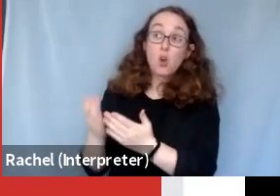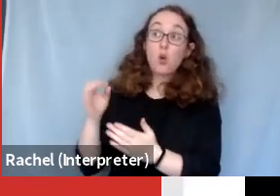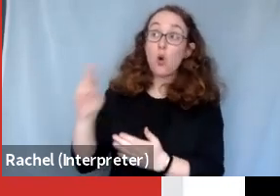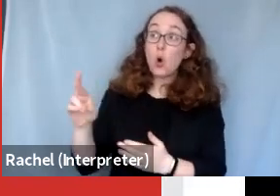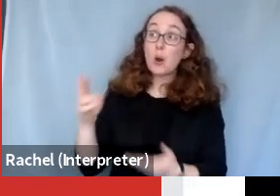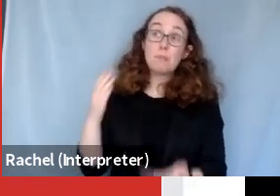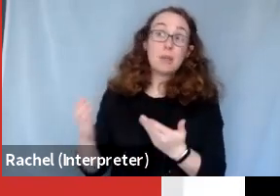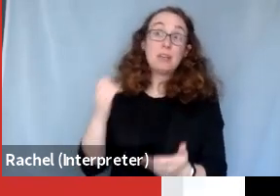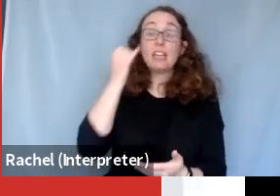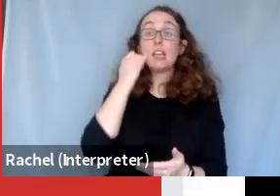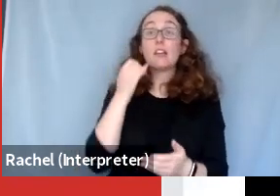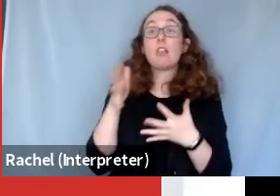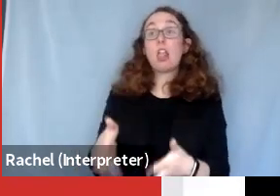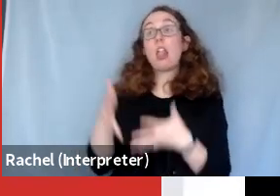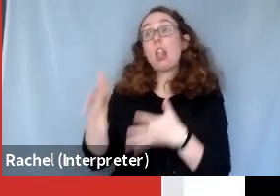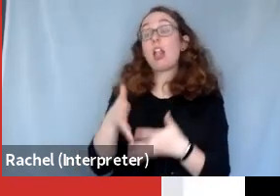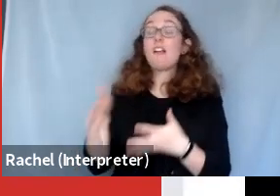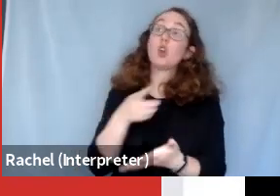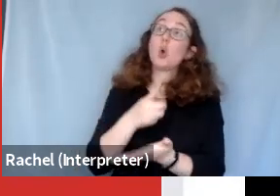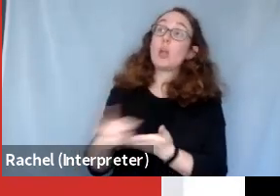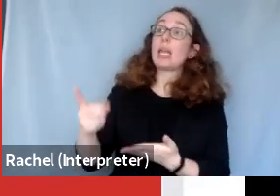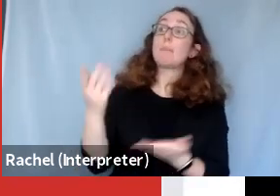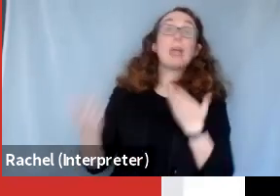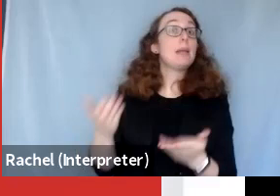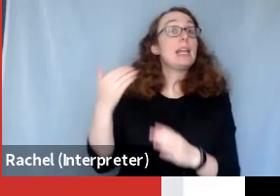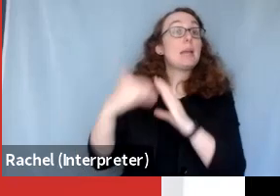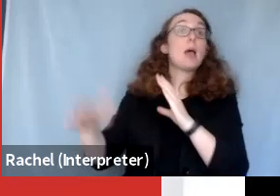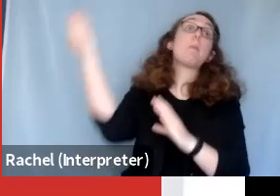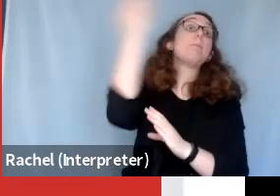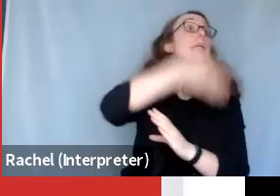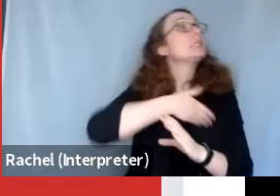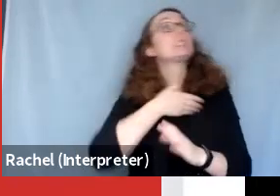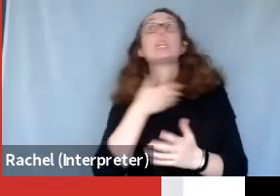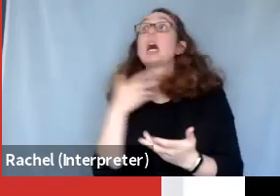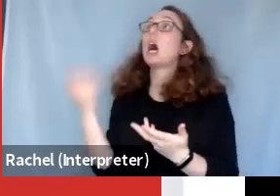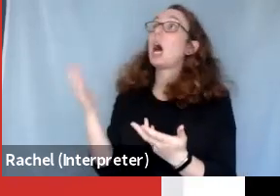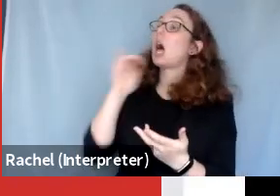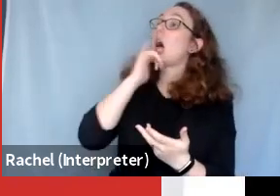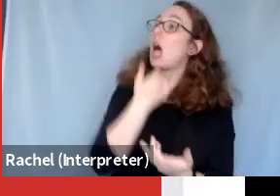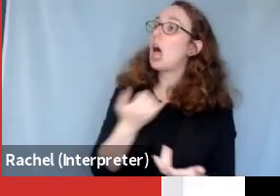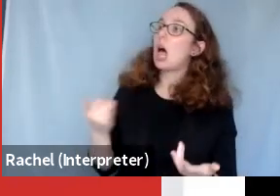there for like a week? Like maybe they just missed the email or you know it gets sent to their spam for whatever reason.